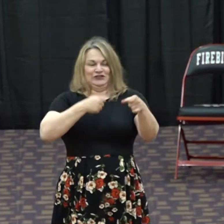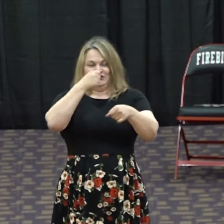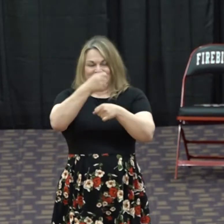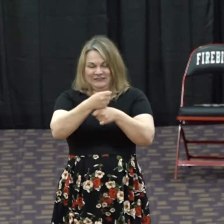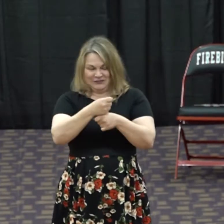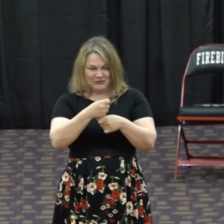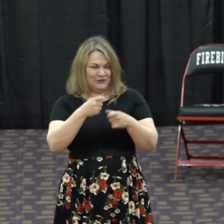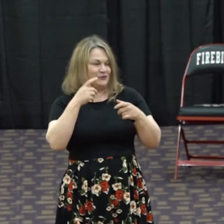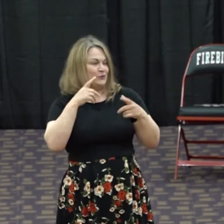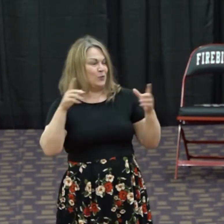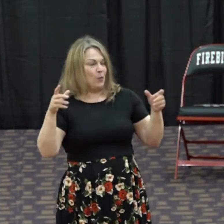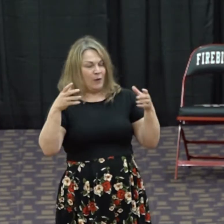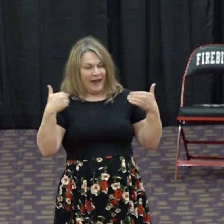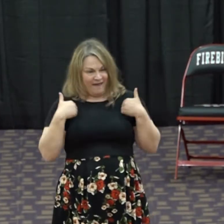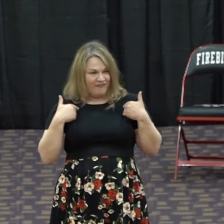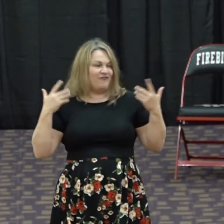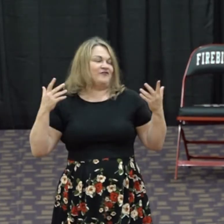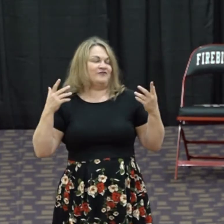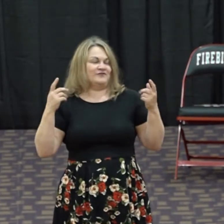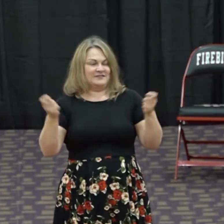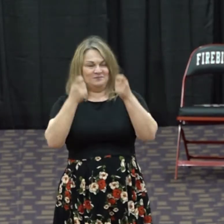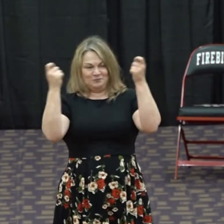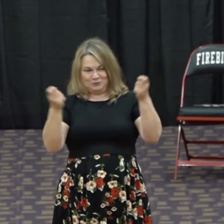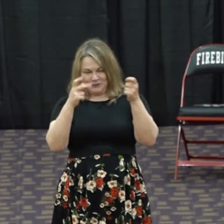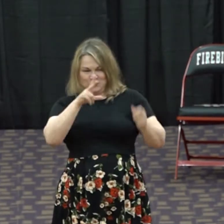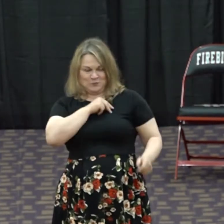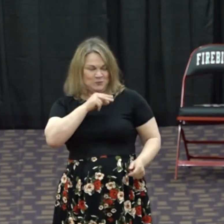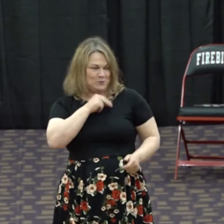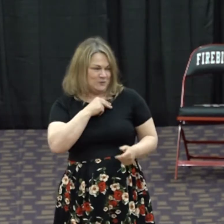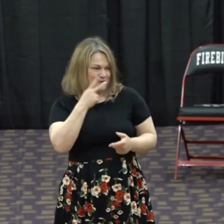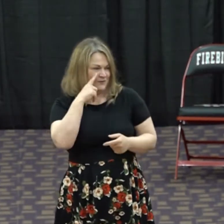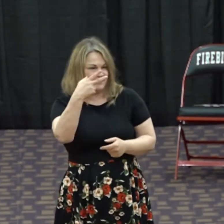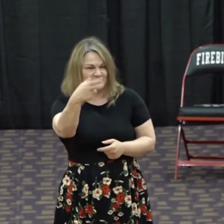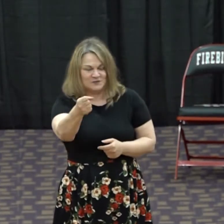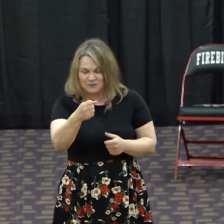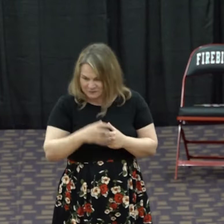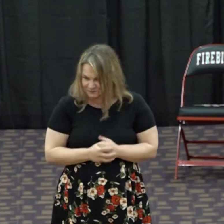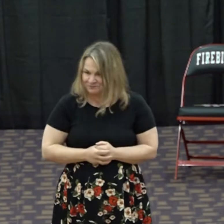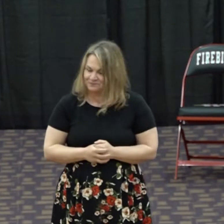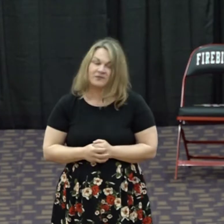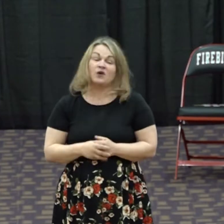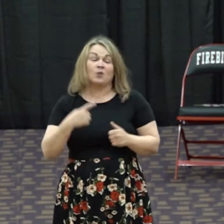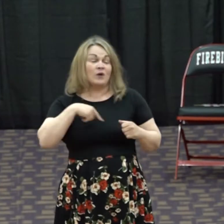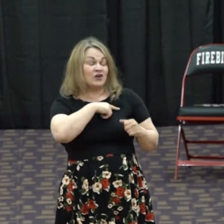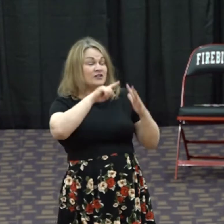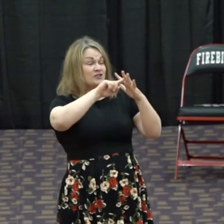I am excited for this very first year to have the celebration of awards for high school.